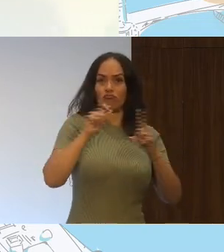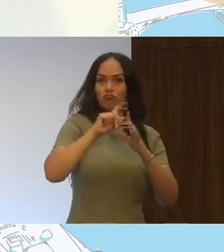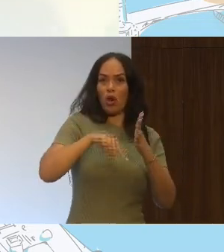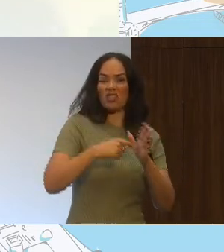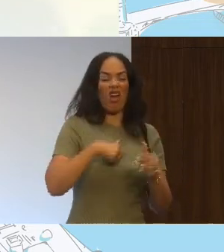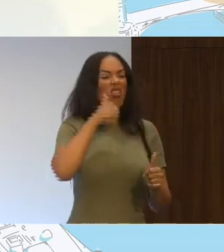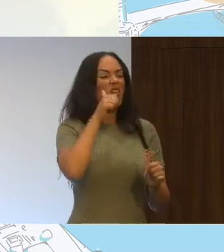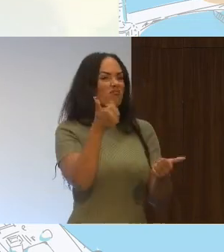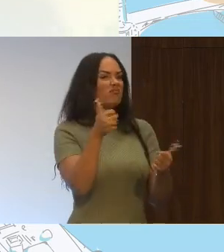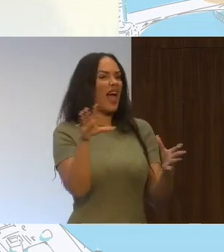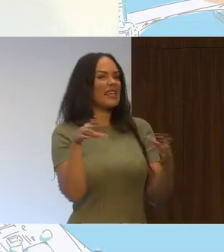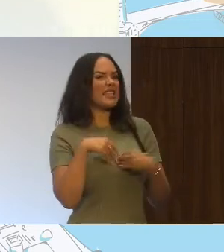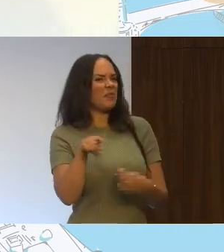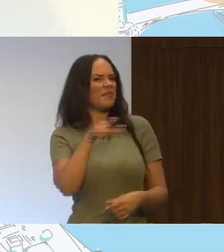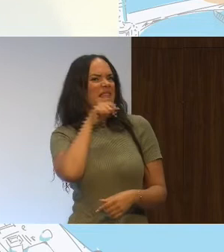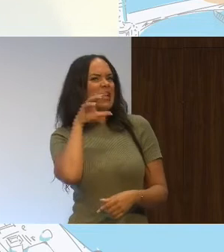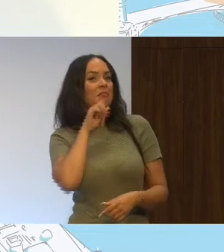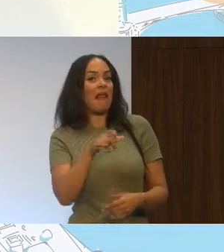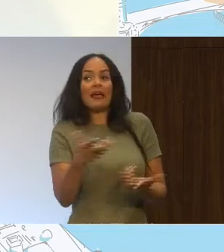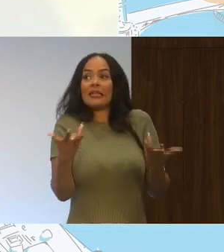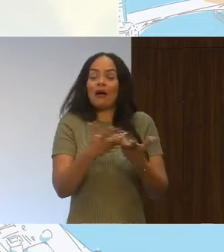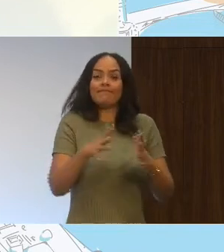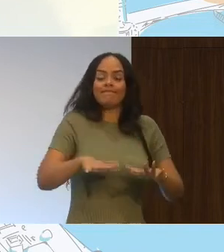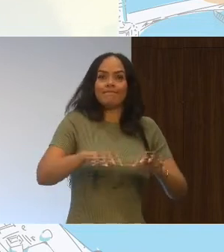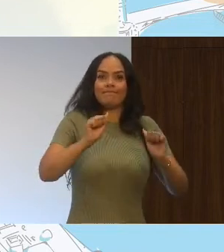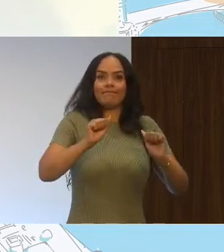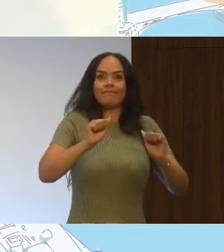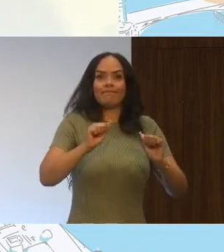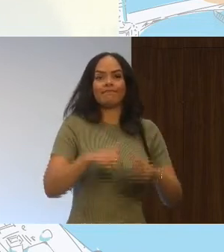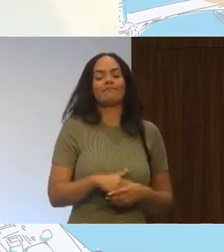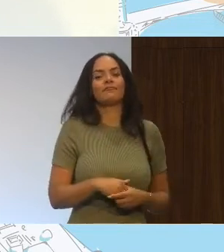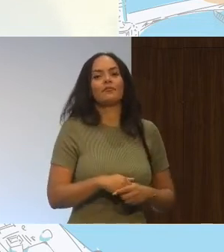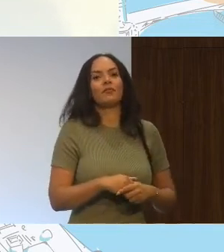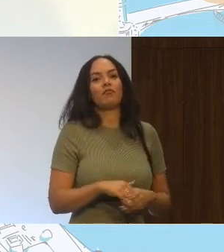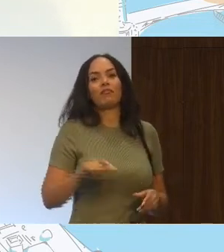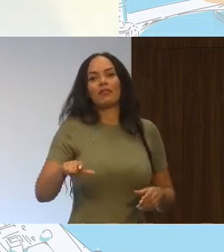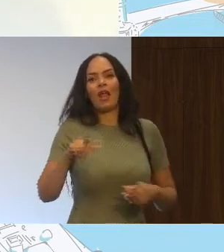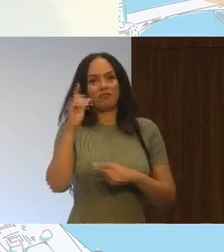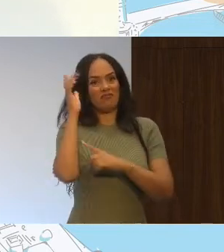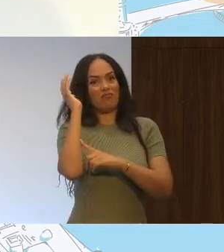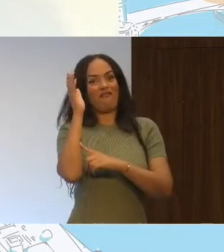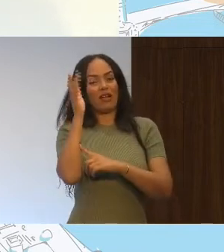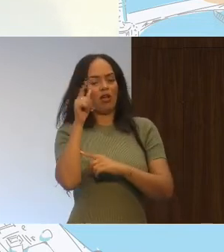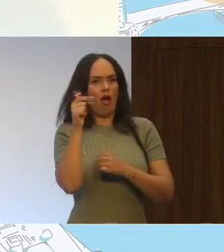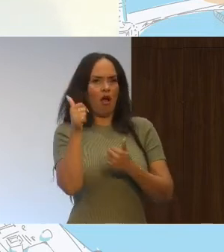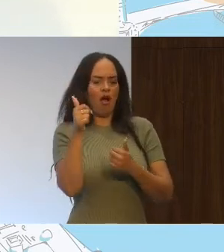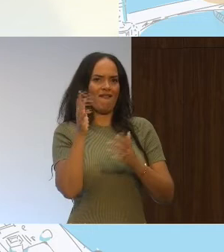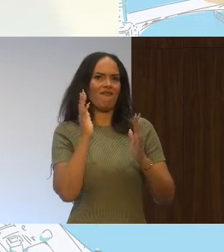And that's why I got into migraine because he, I, he was tolerant and b he was smart